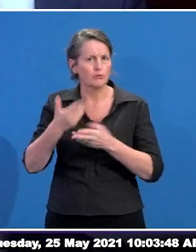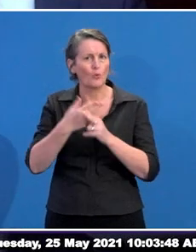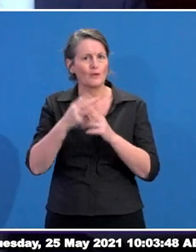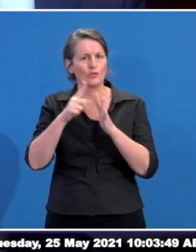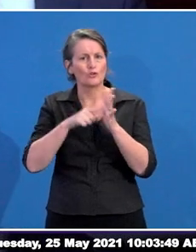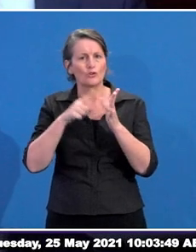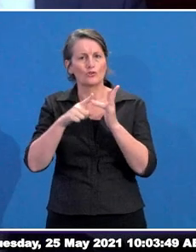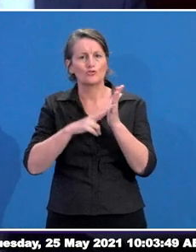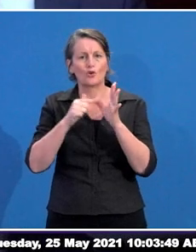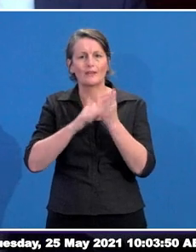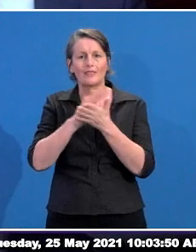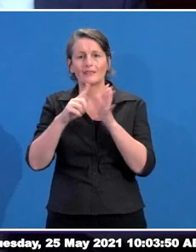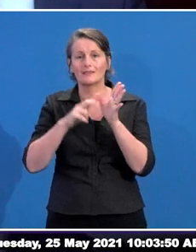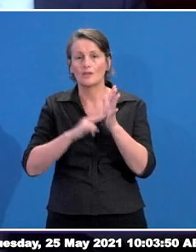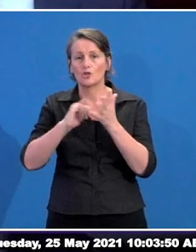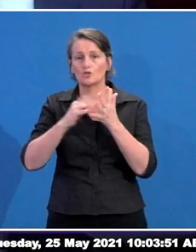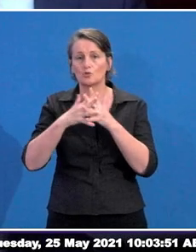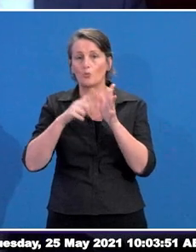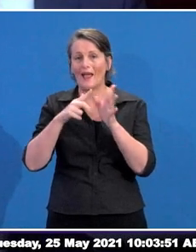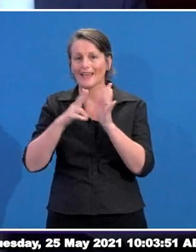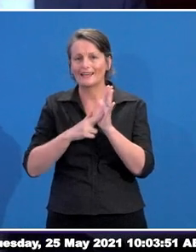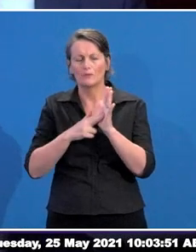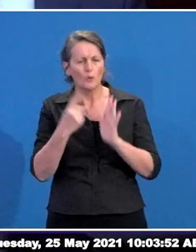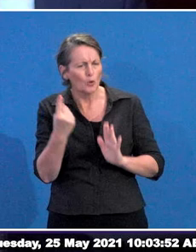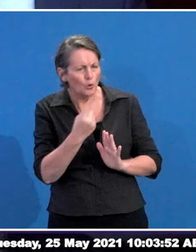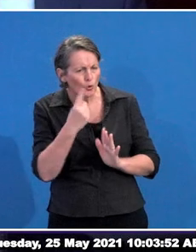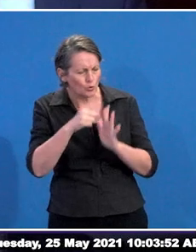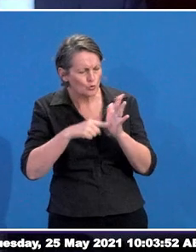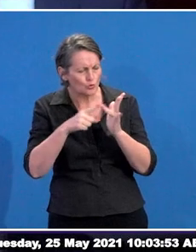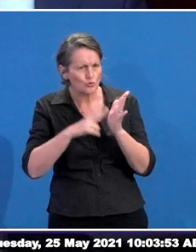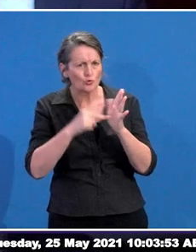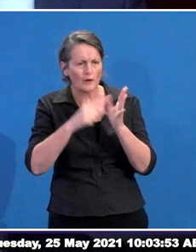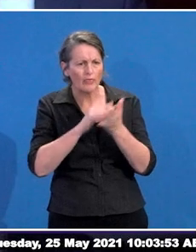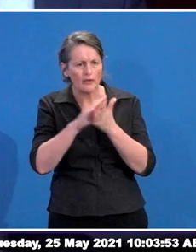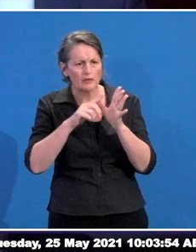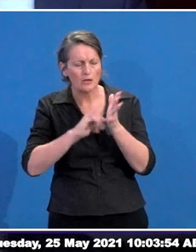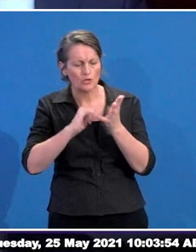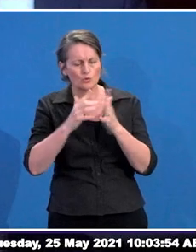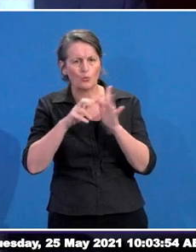and Caroline Cuddihy. MS EASTMAN: Just pause there, who is Jonathan Swain? I think he was a company secretary.